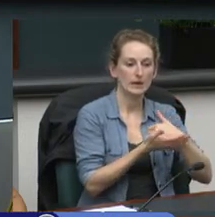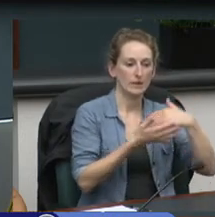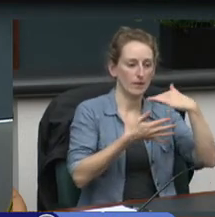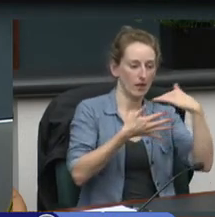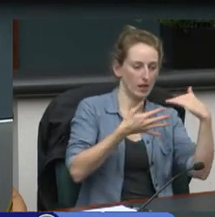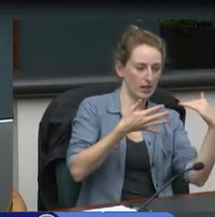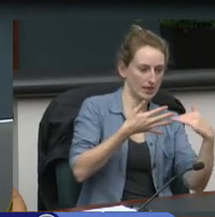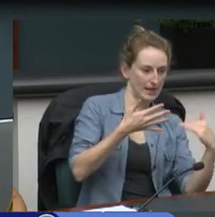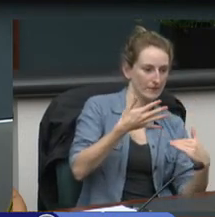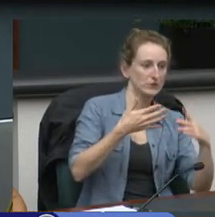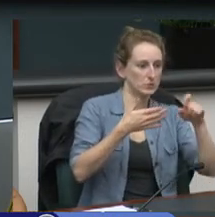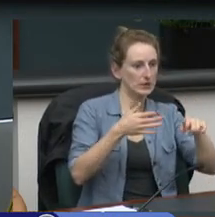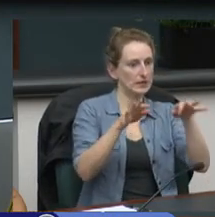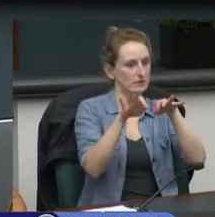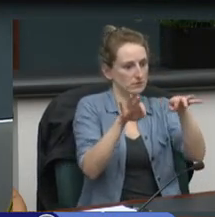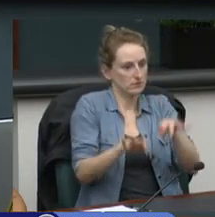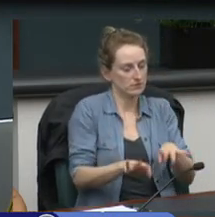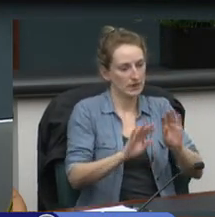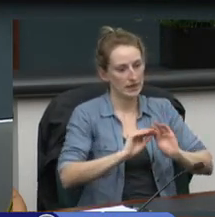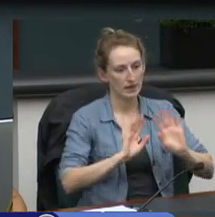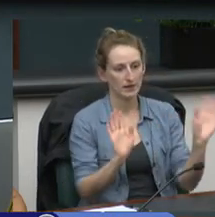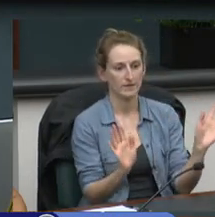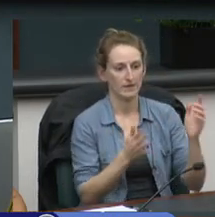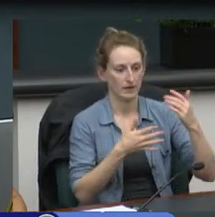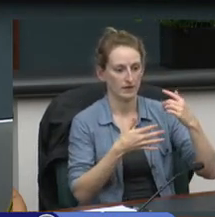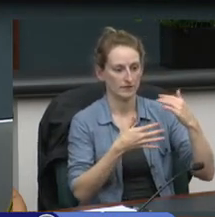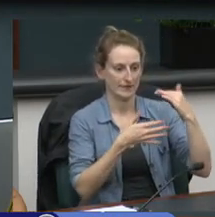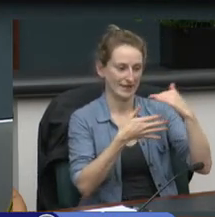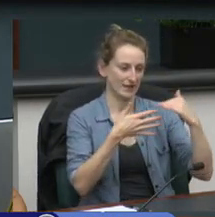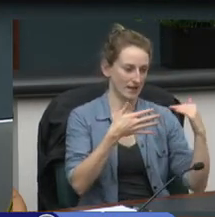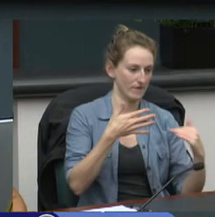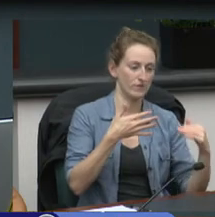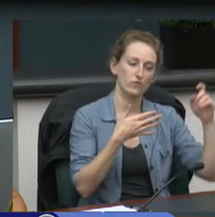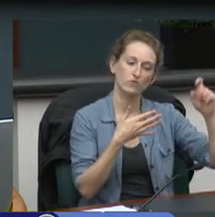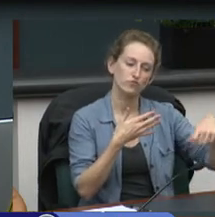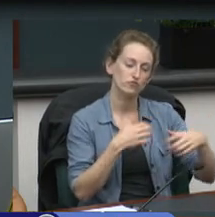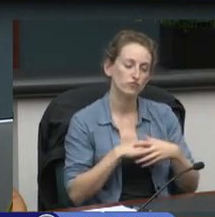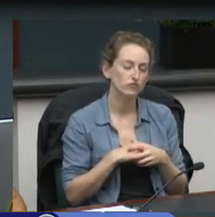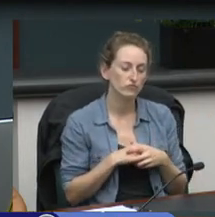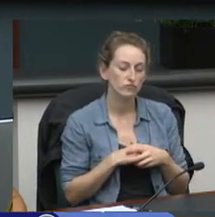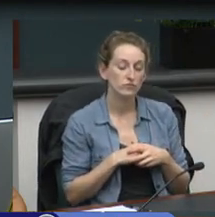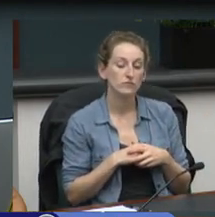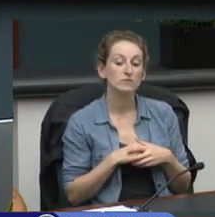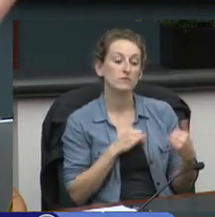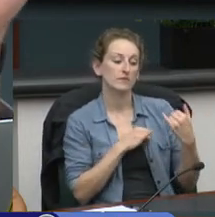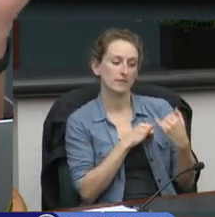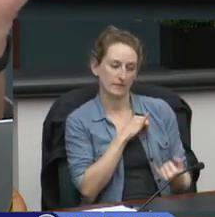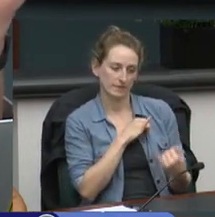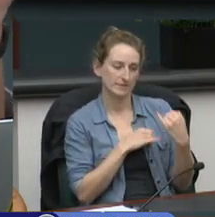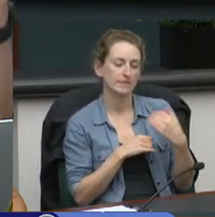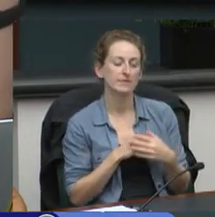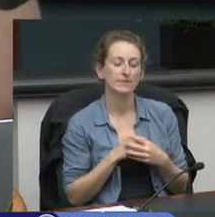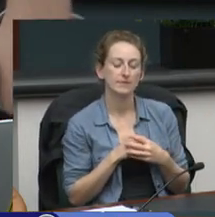such an issue we should have those things to find finally I don't admit to